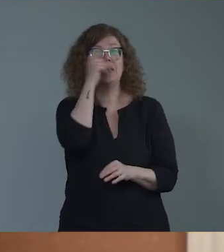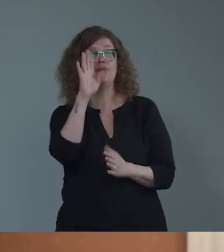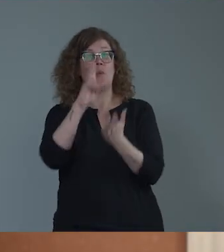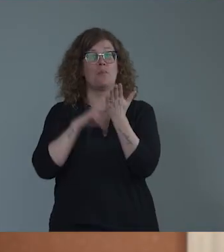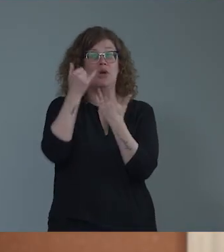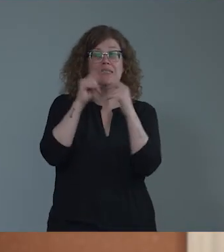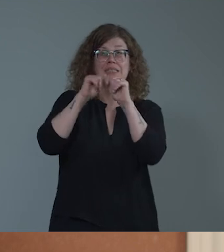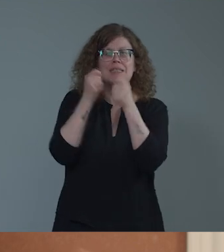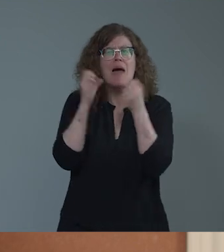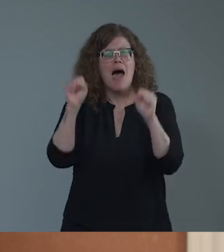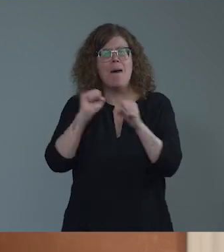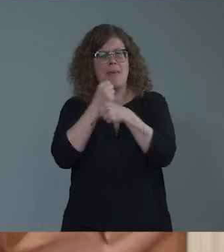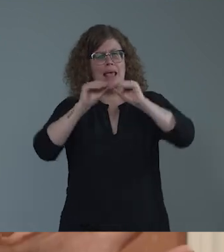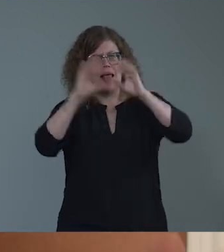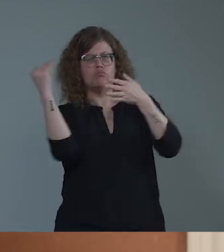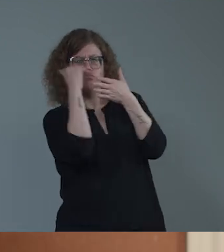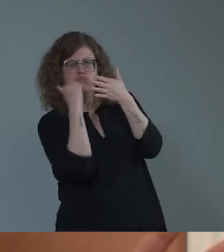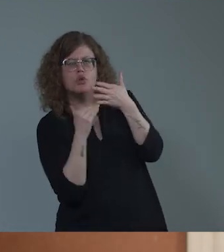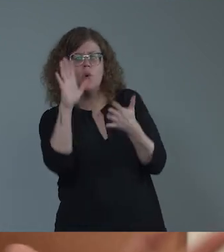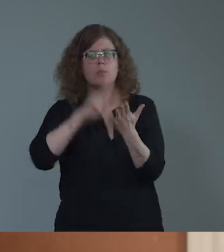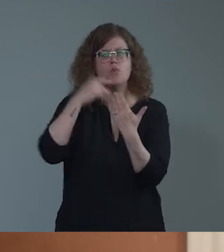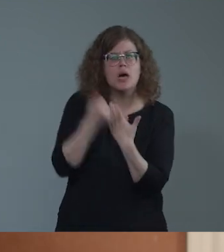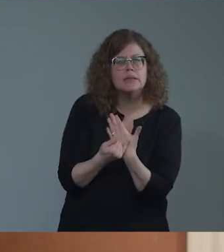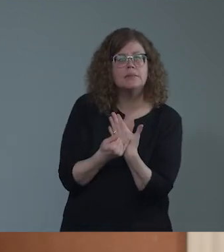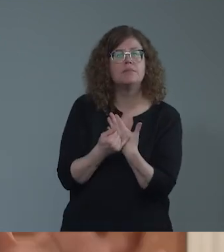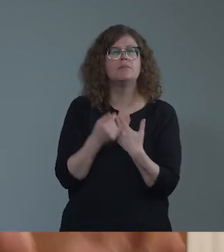has very clearly outlined the objectives for your project,